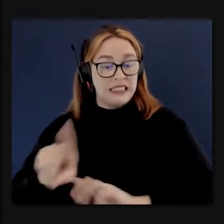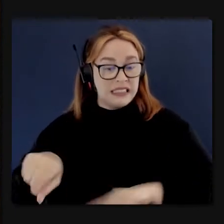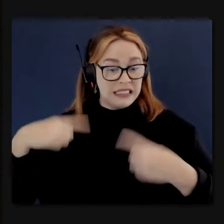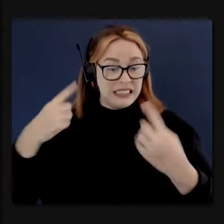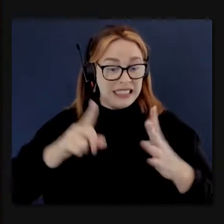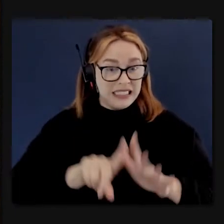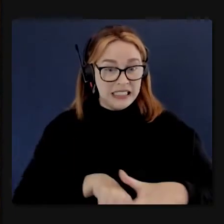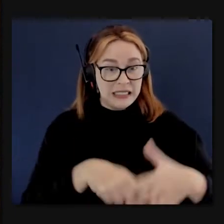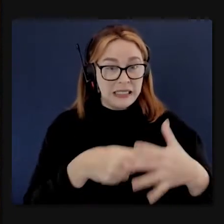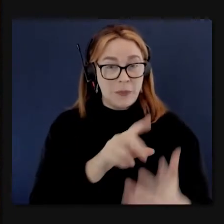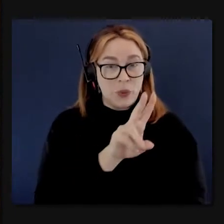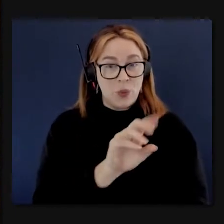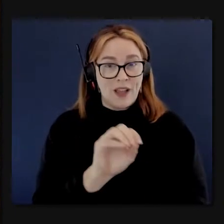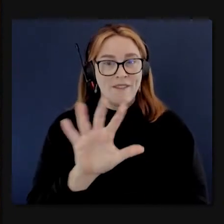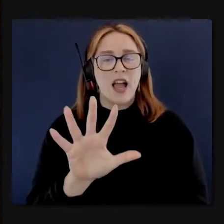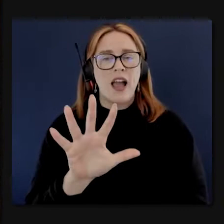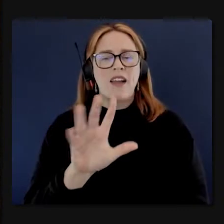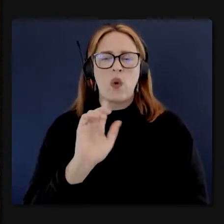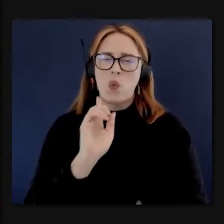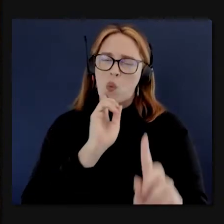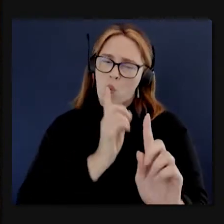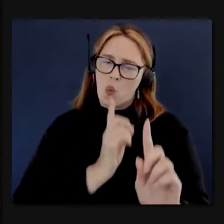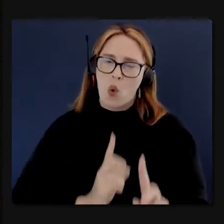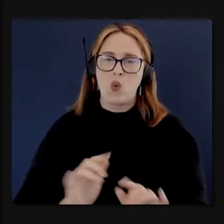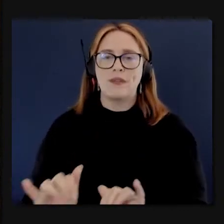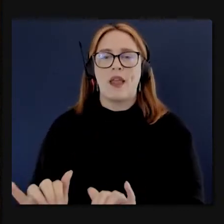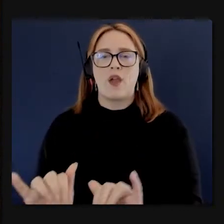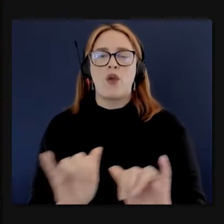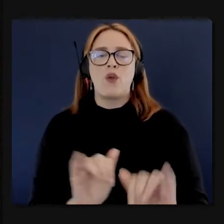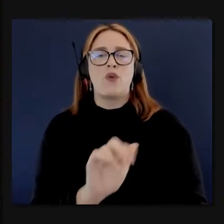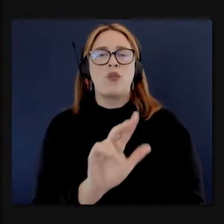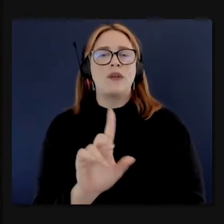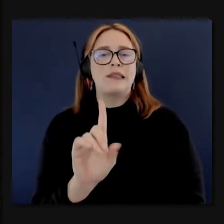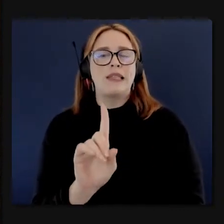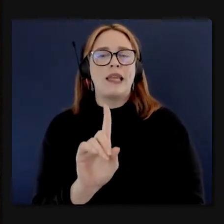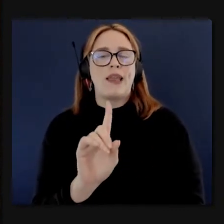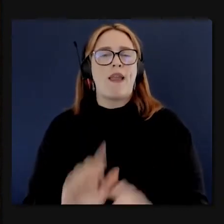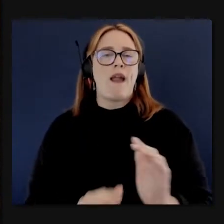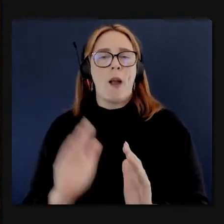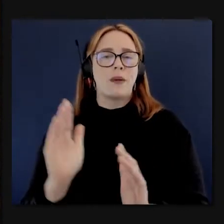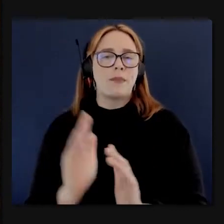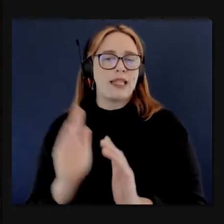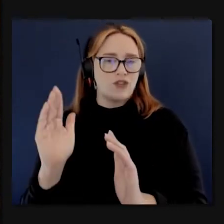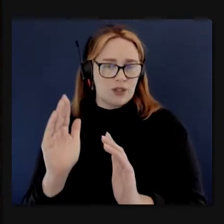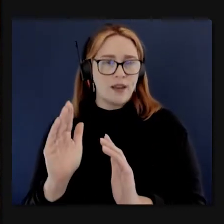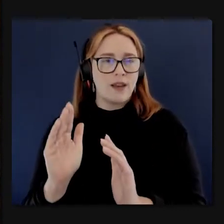been the gold standard for 3D optimization. Over the years, our technology has been used in the development